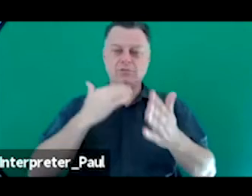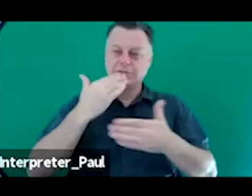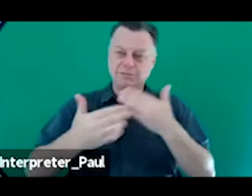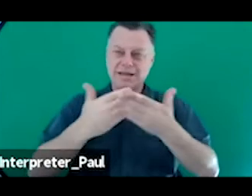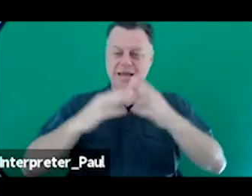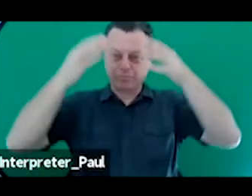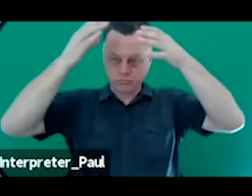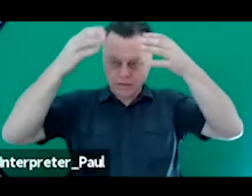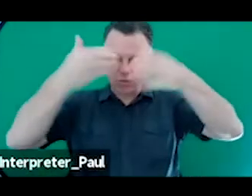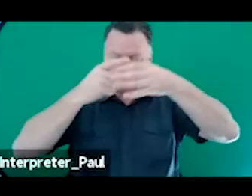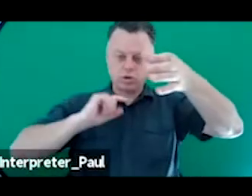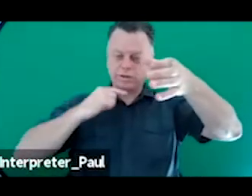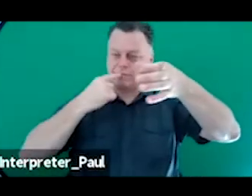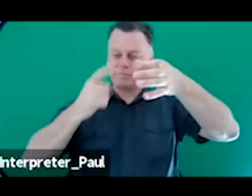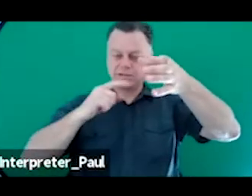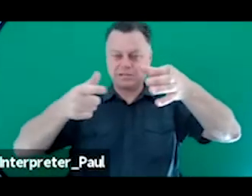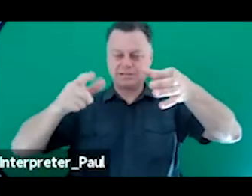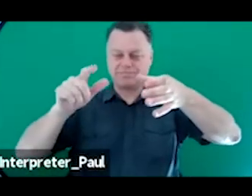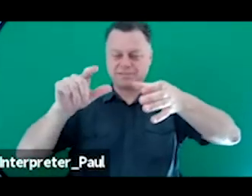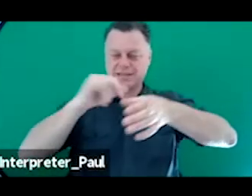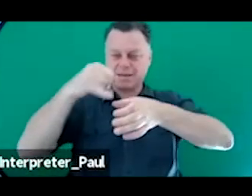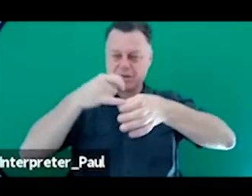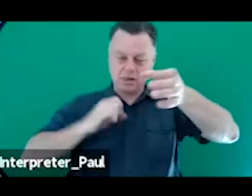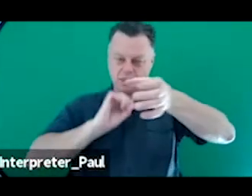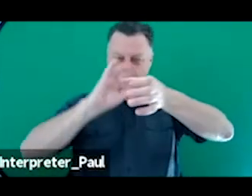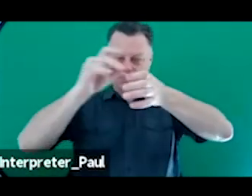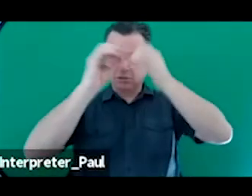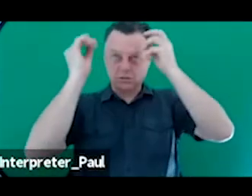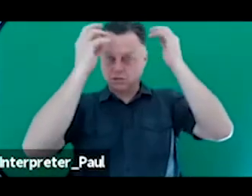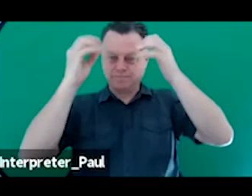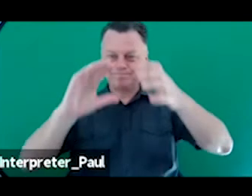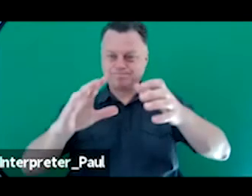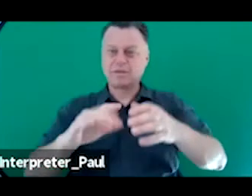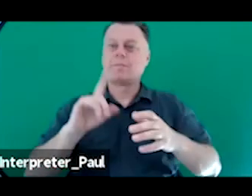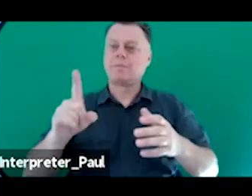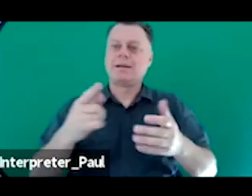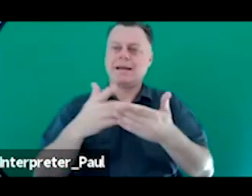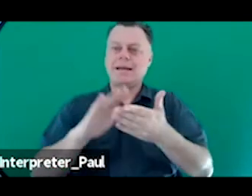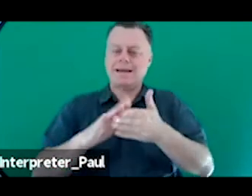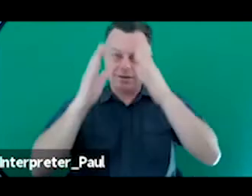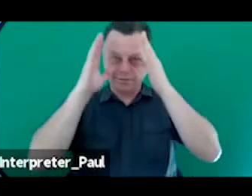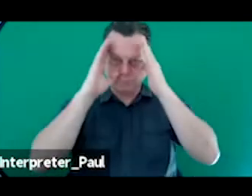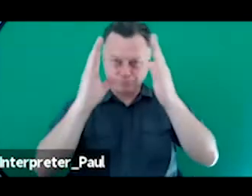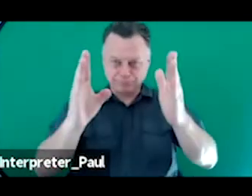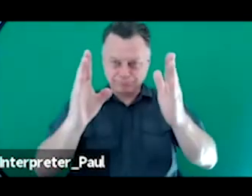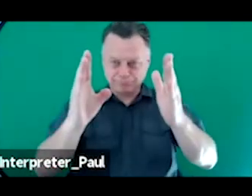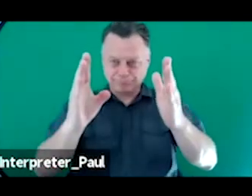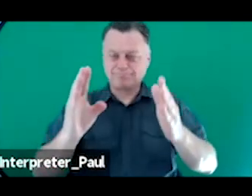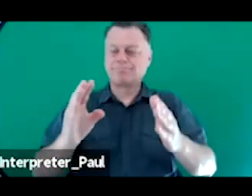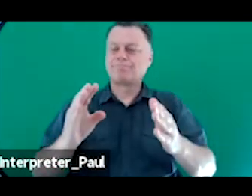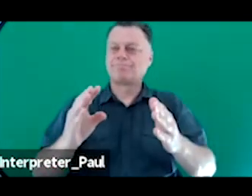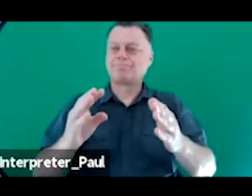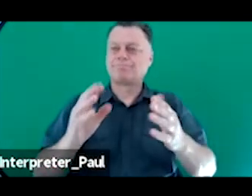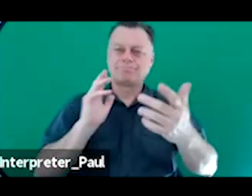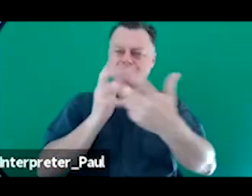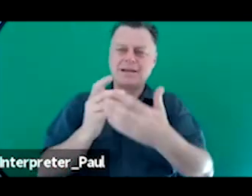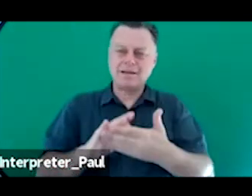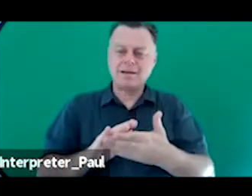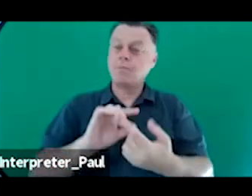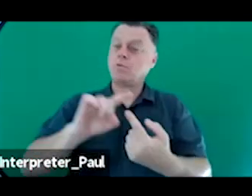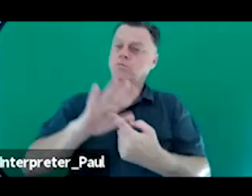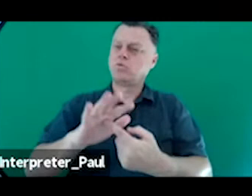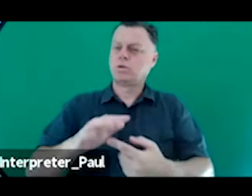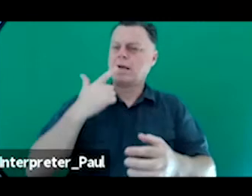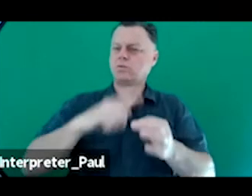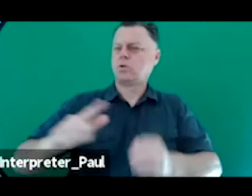get engaged and stay engaged. We need a "why" for the learning to happen. Also, multiple means of